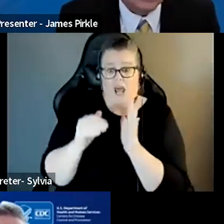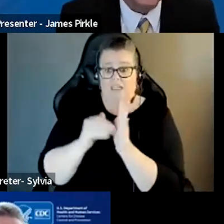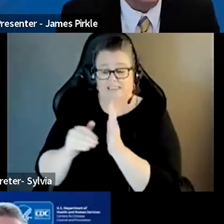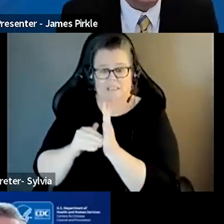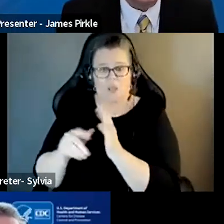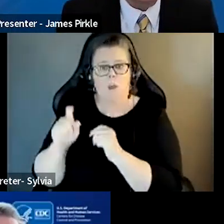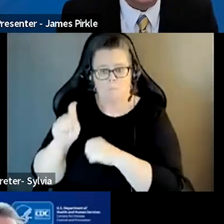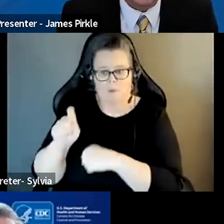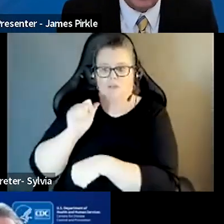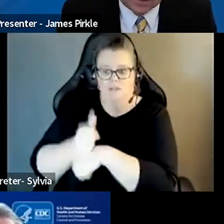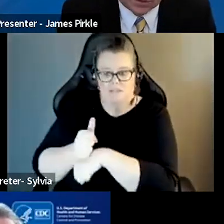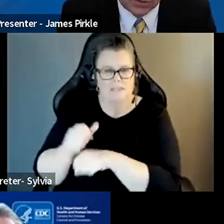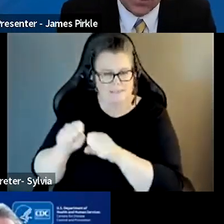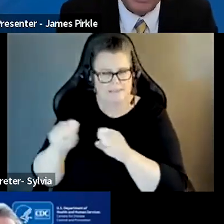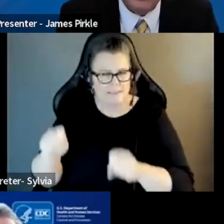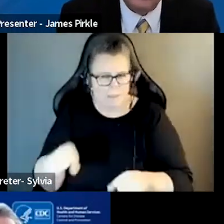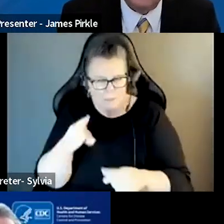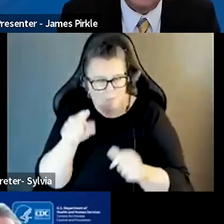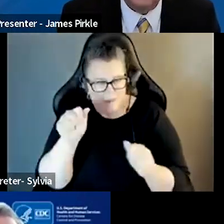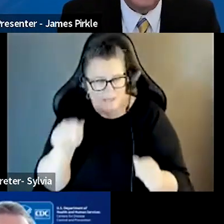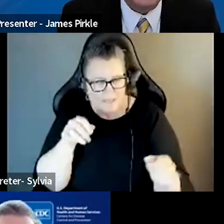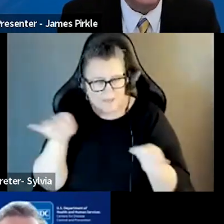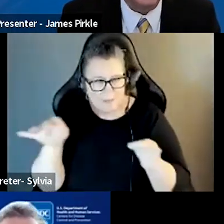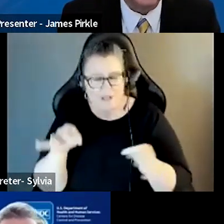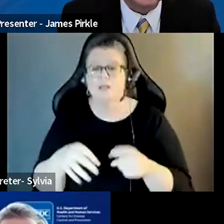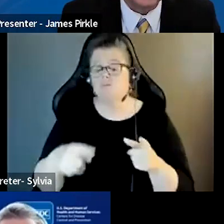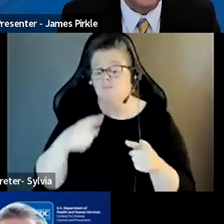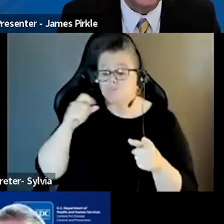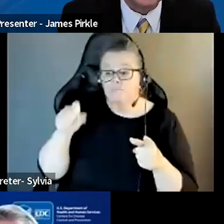Yes; and that's a very excellent point. So that is something that we're moving.